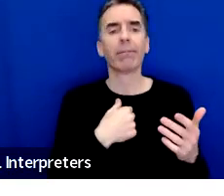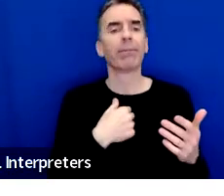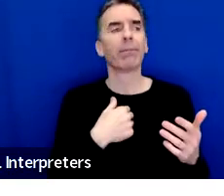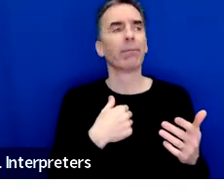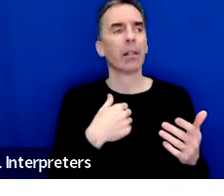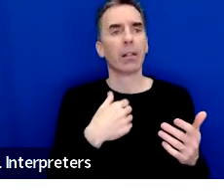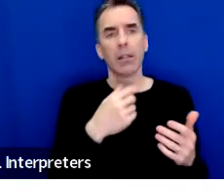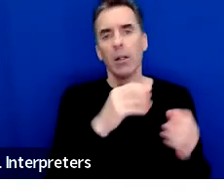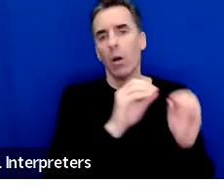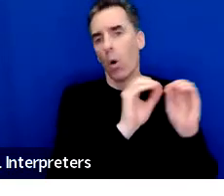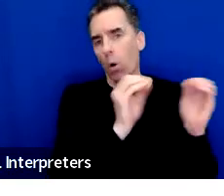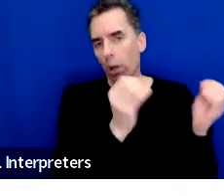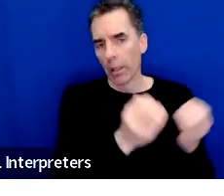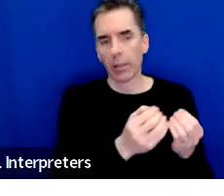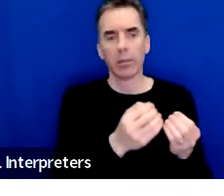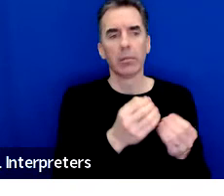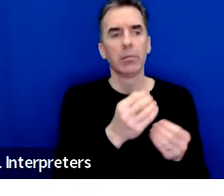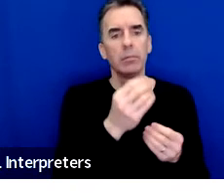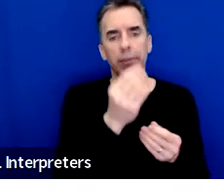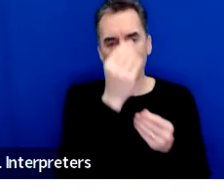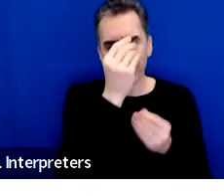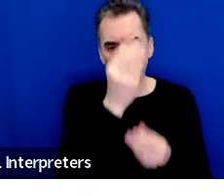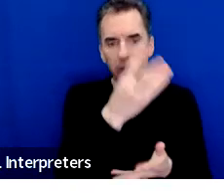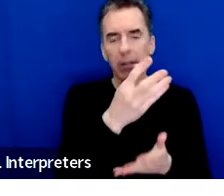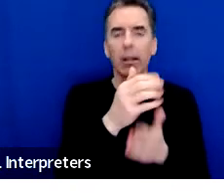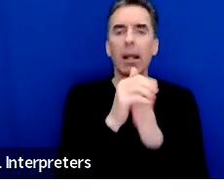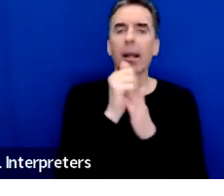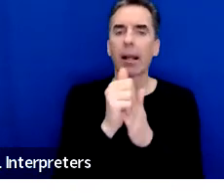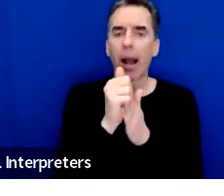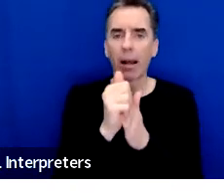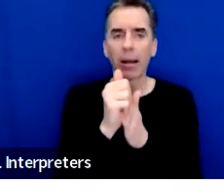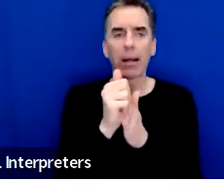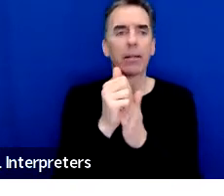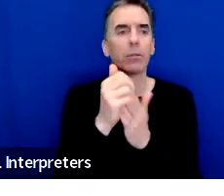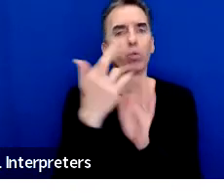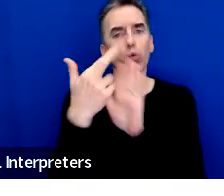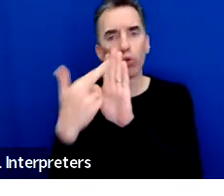and guidelines and rules and things like that that are freely available